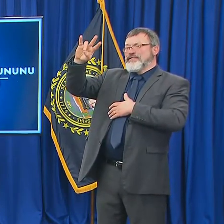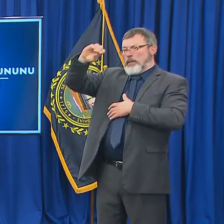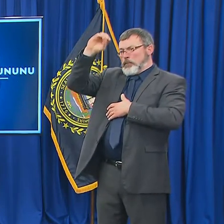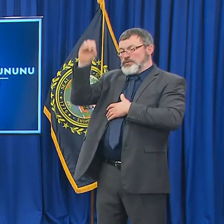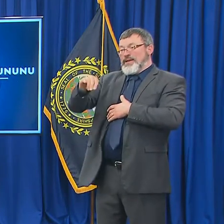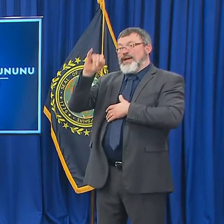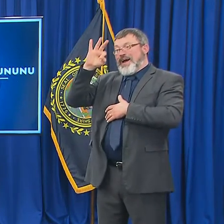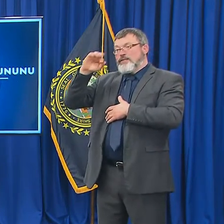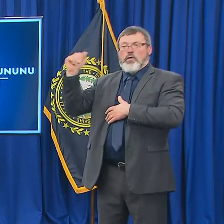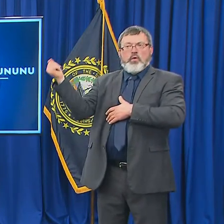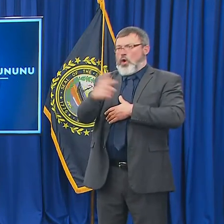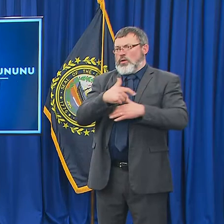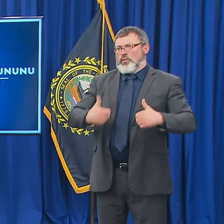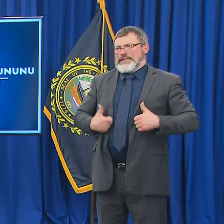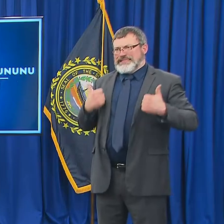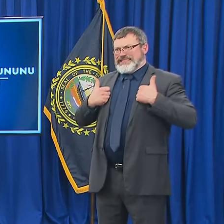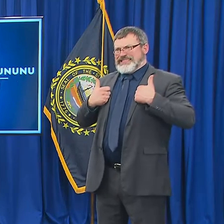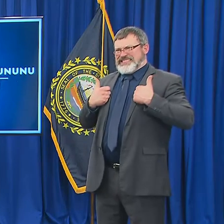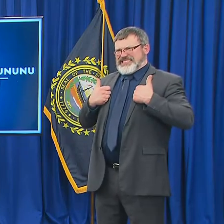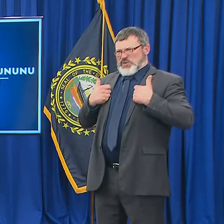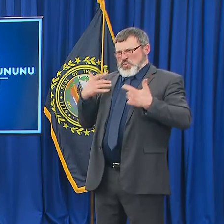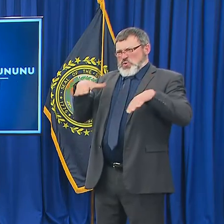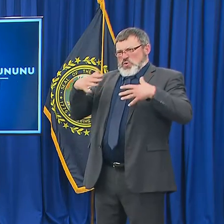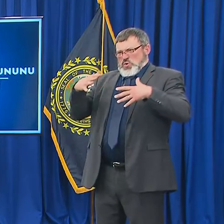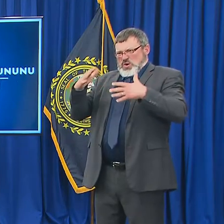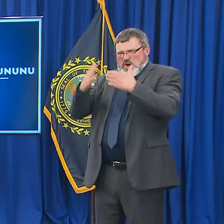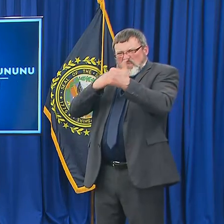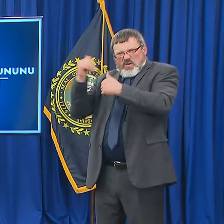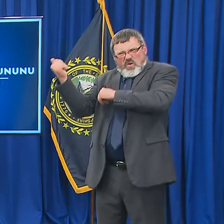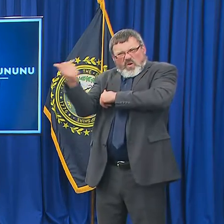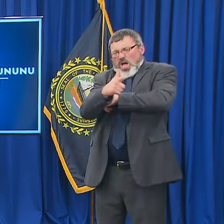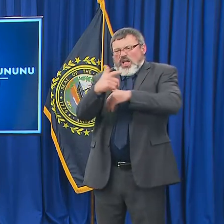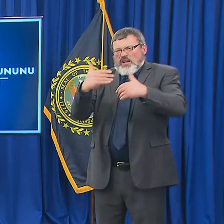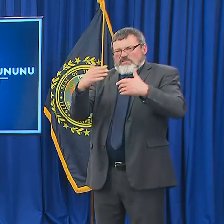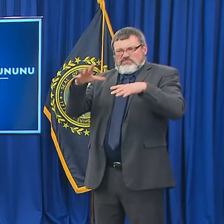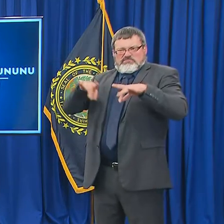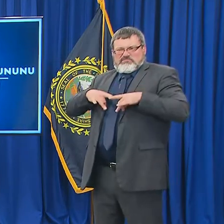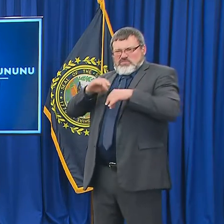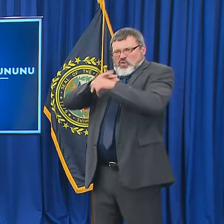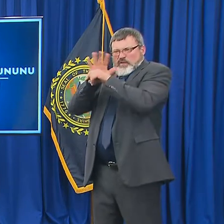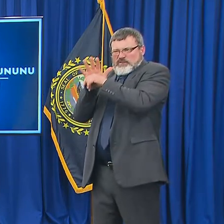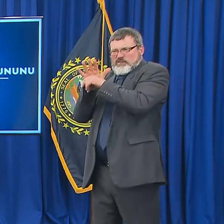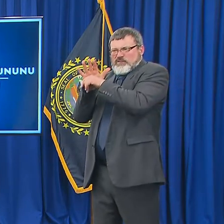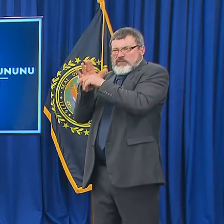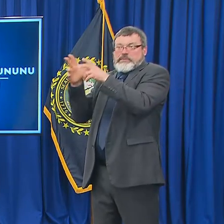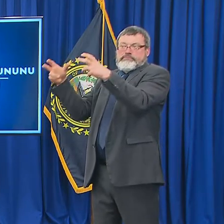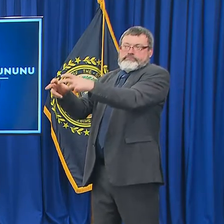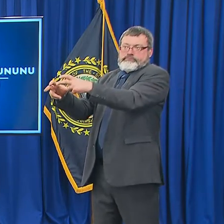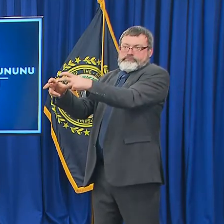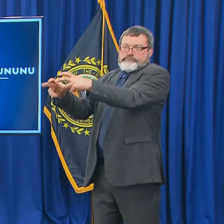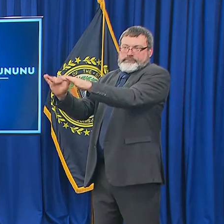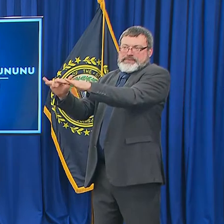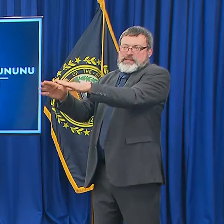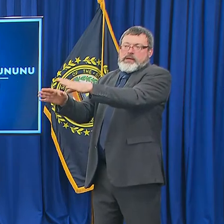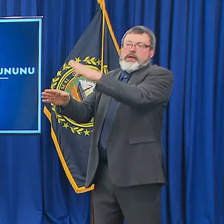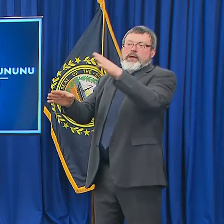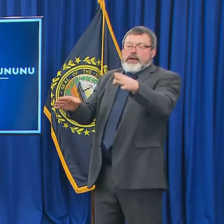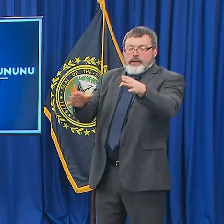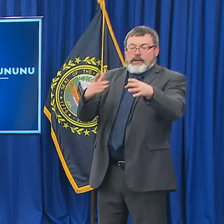Michael please go ahead with your question. Thanks so much. I have a quick question for the helpful to then helpful for the governor.